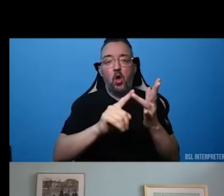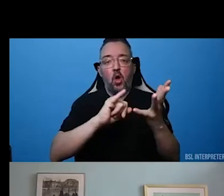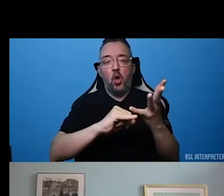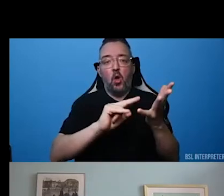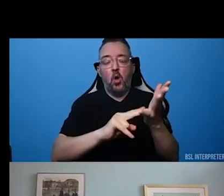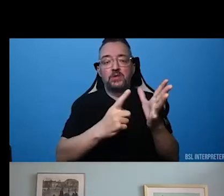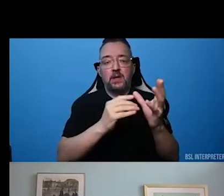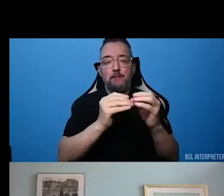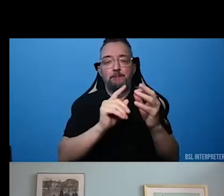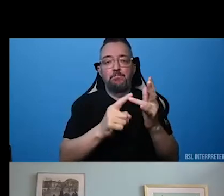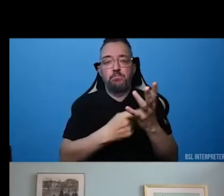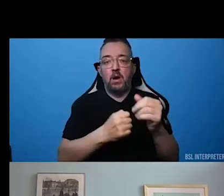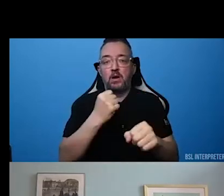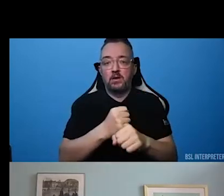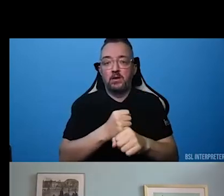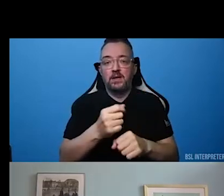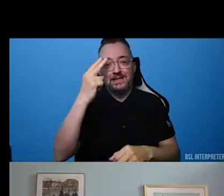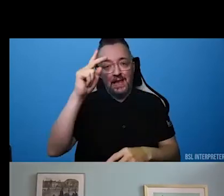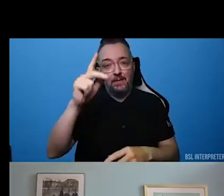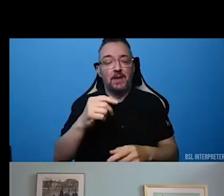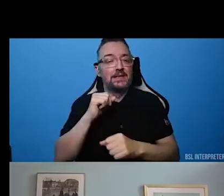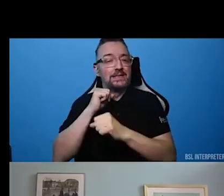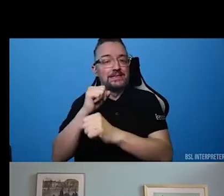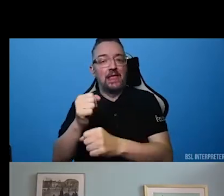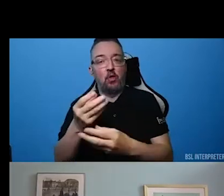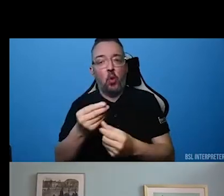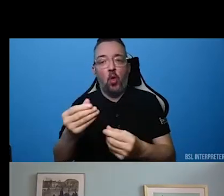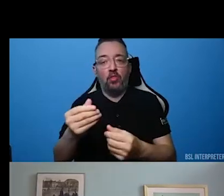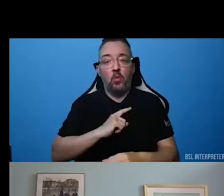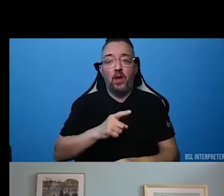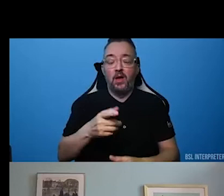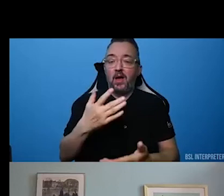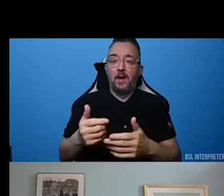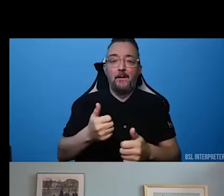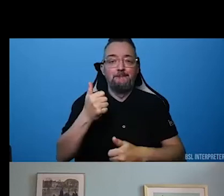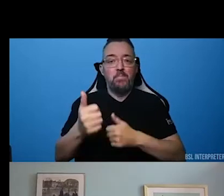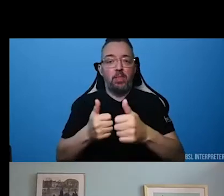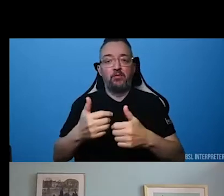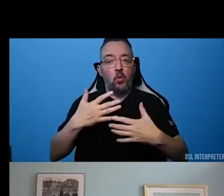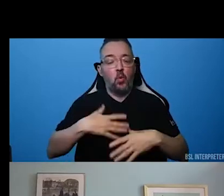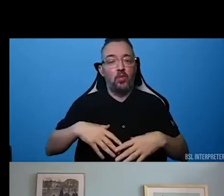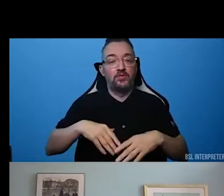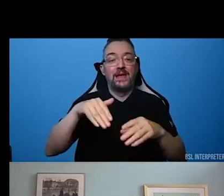This became known as slave cloth because it became so popular for clothing enslaved people.